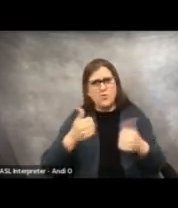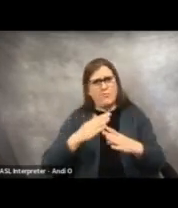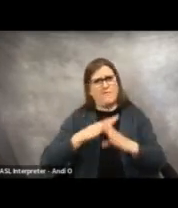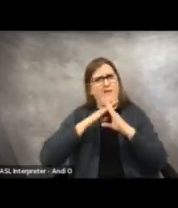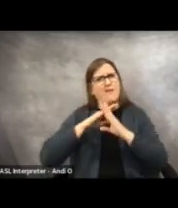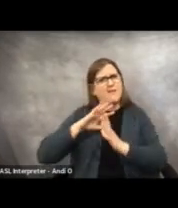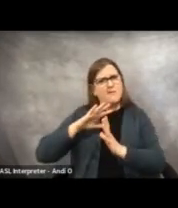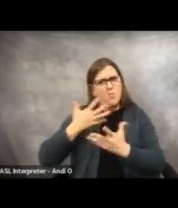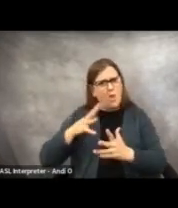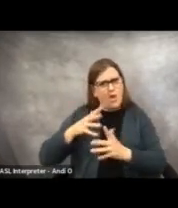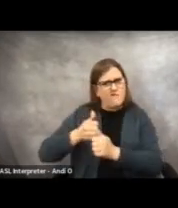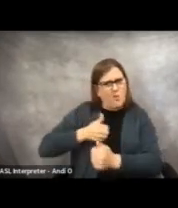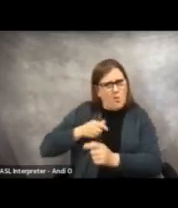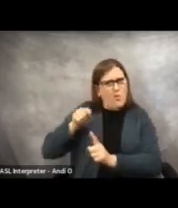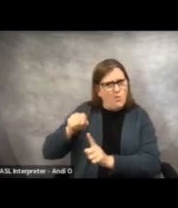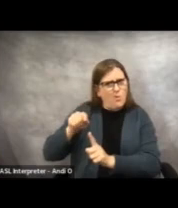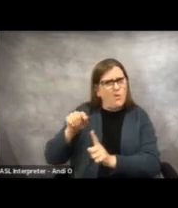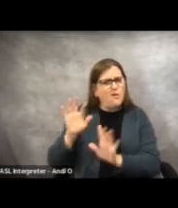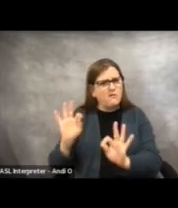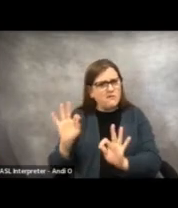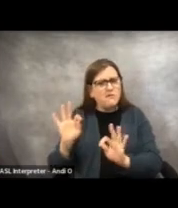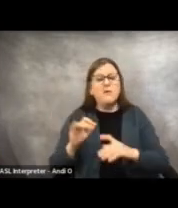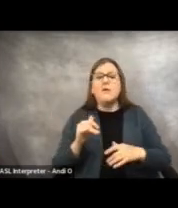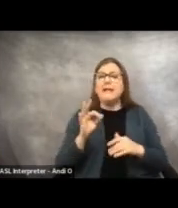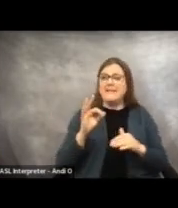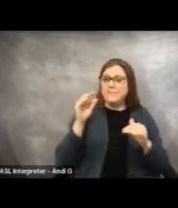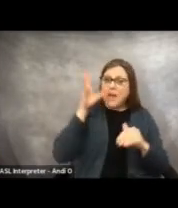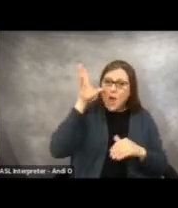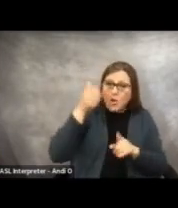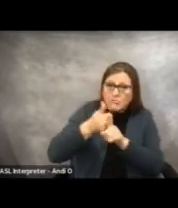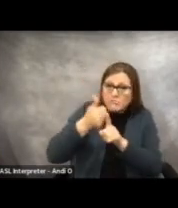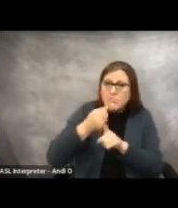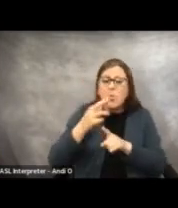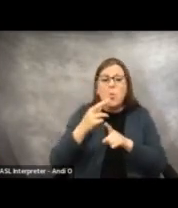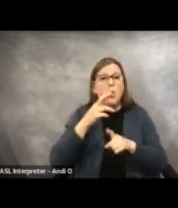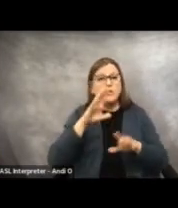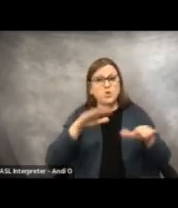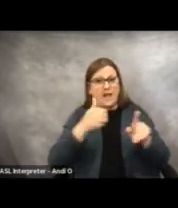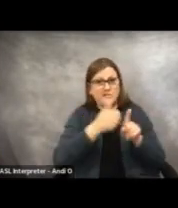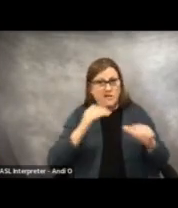case of a parent or older child who has received an injury years